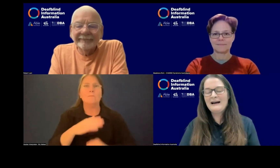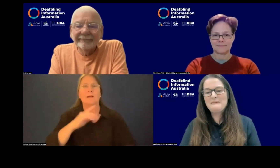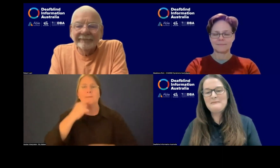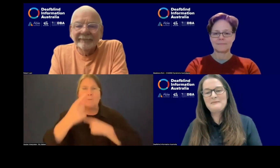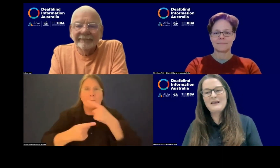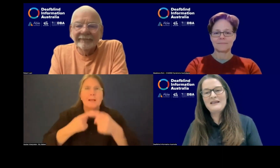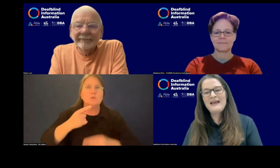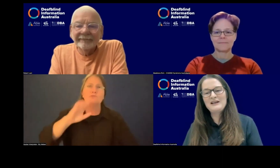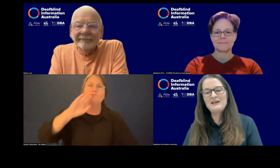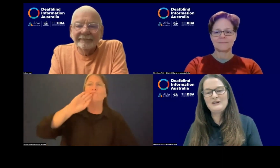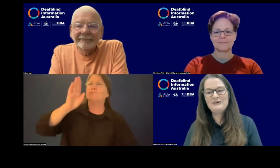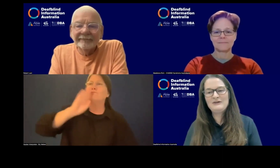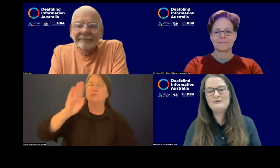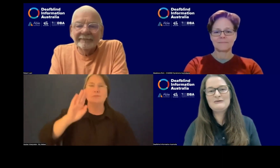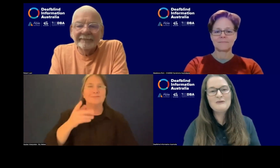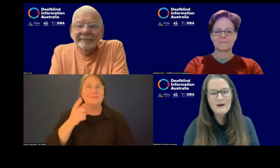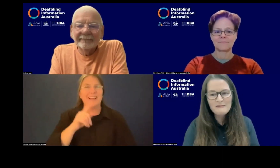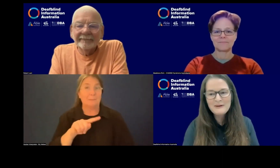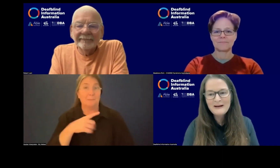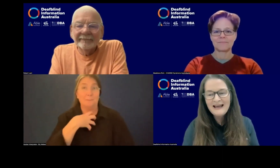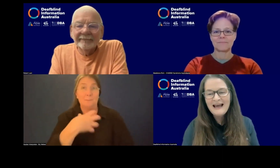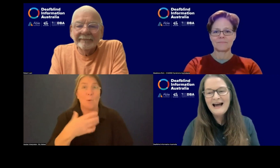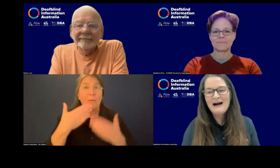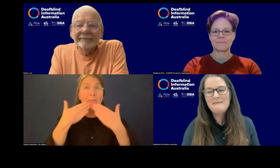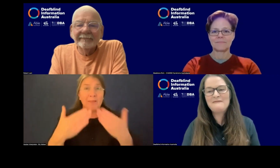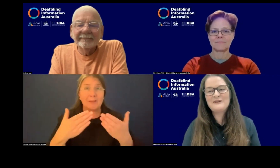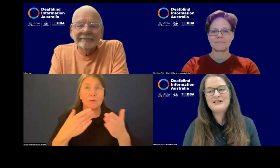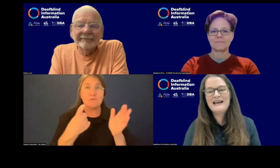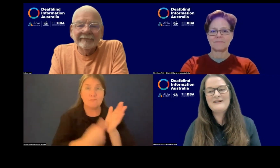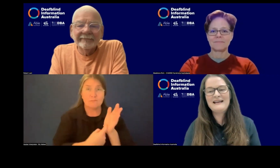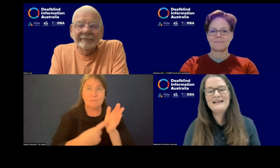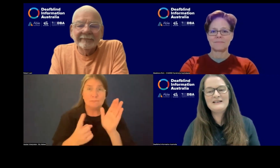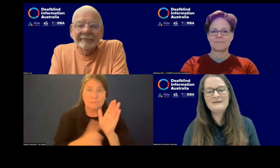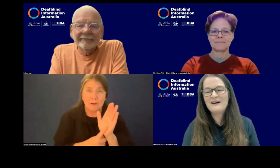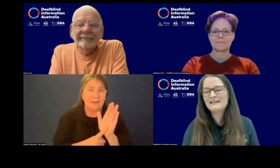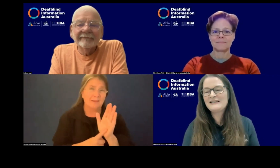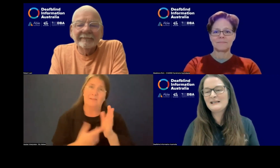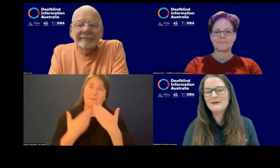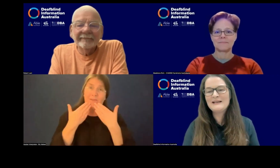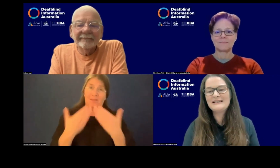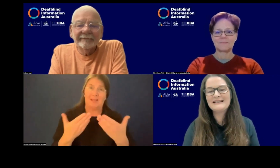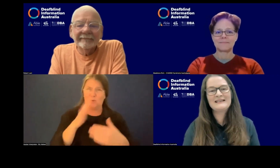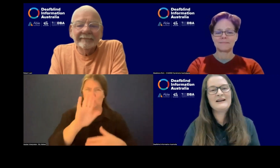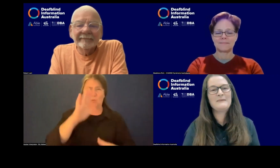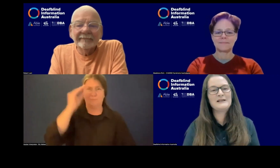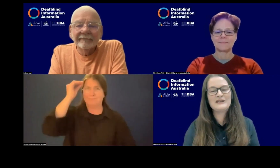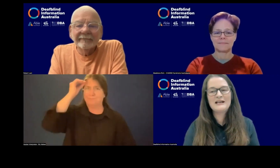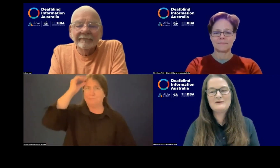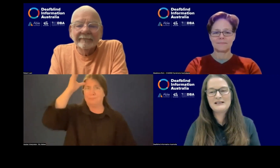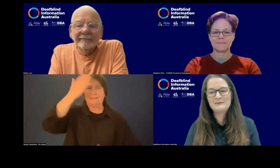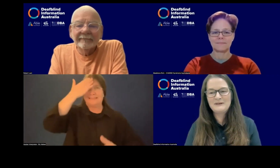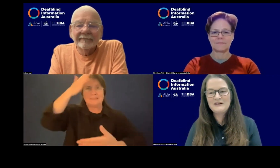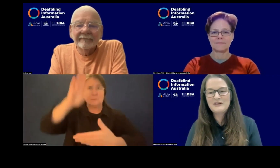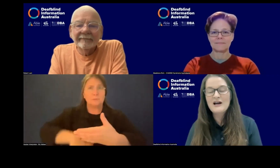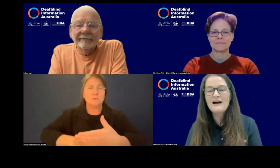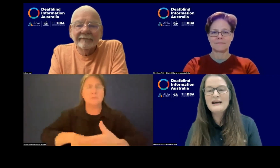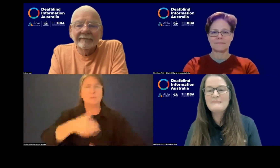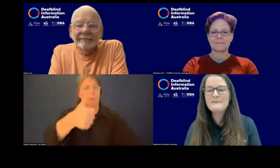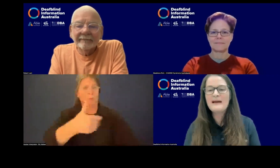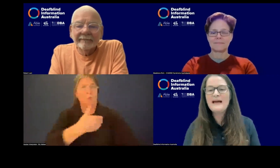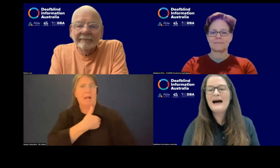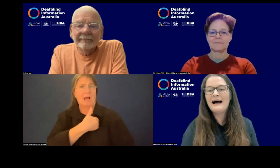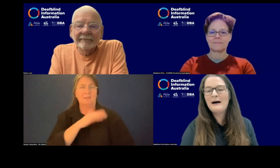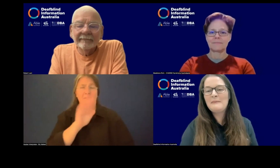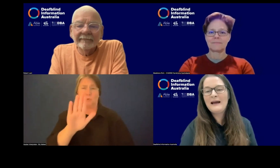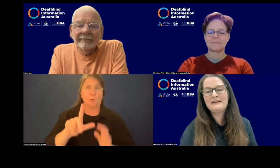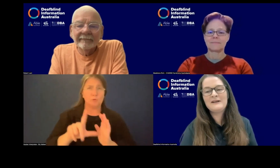Thank you Rob for sharing your vast experience, being so generous with your time and giving